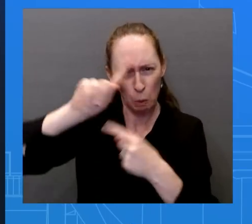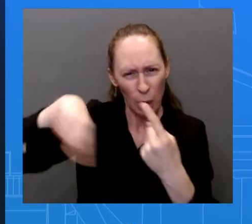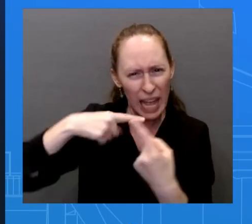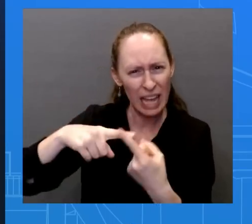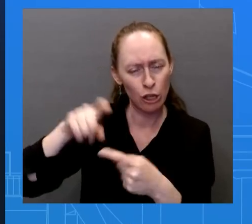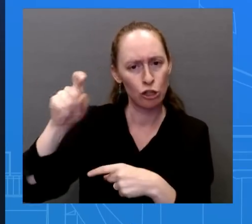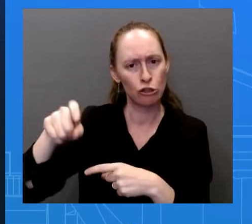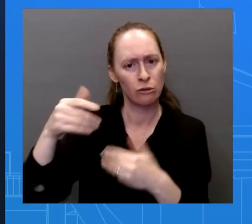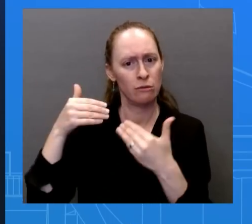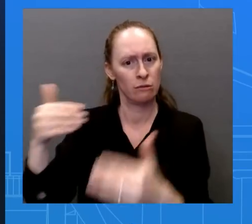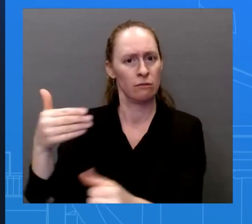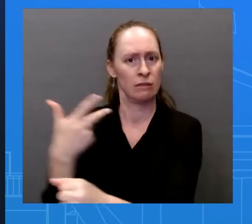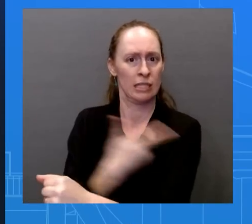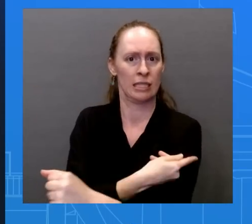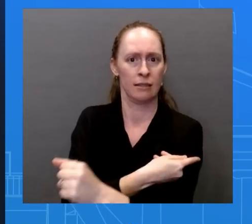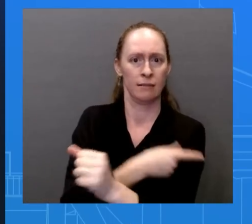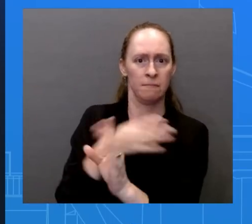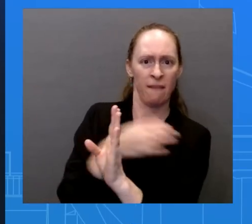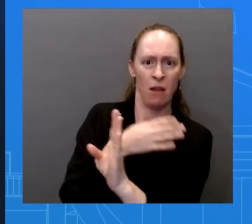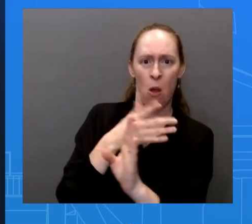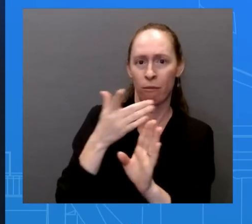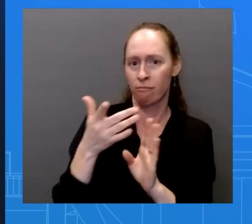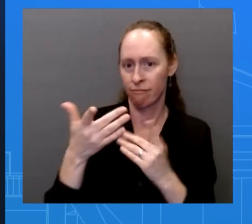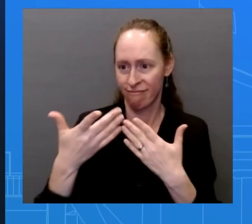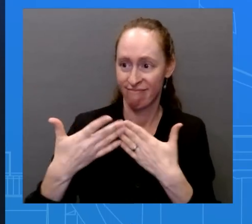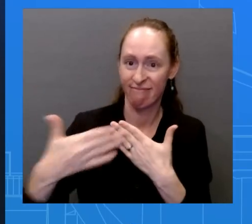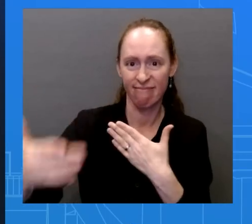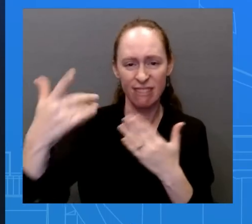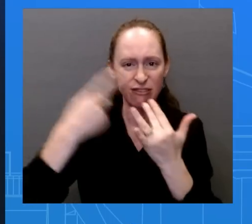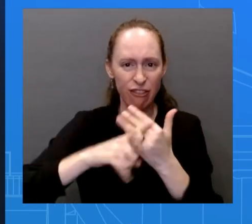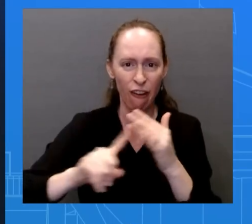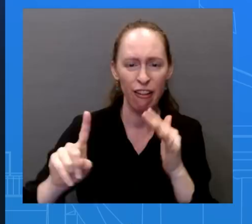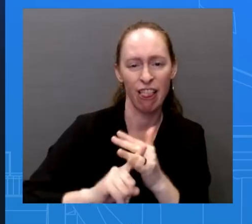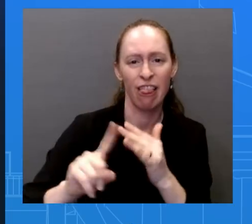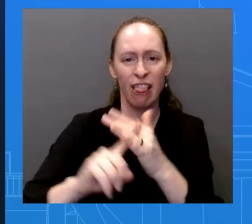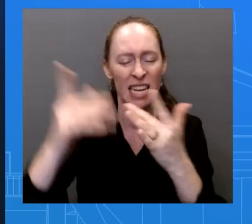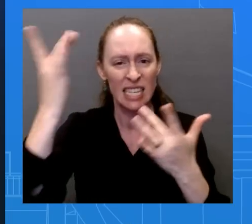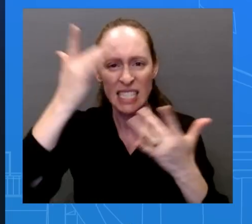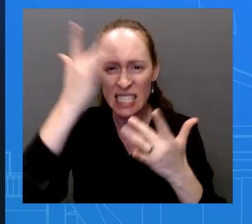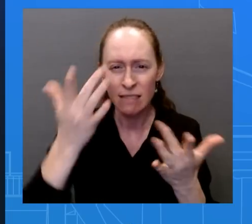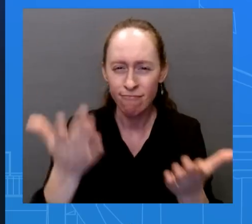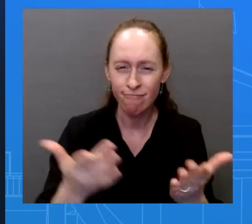You know, look, there are lots of different models out there. And we are tracking both internal government models,